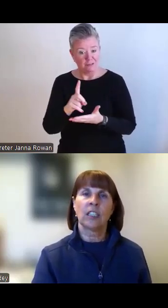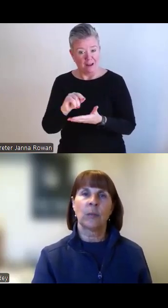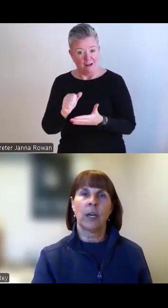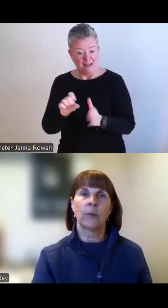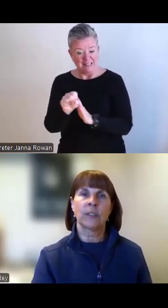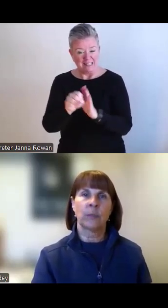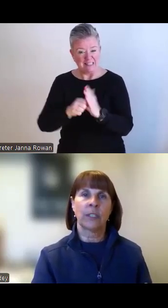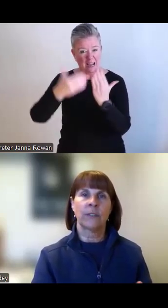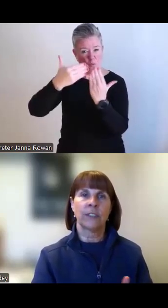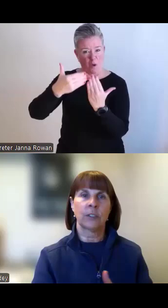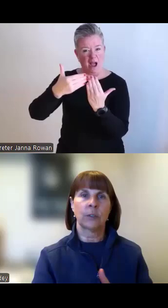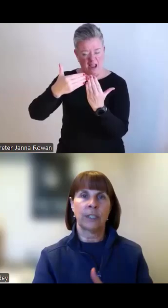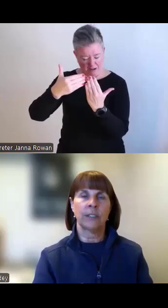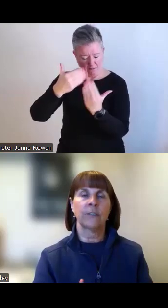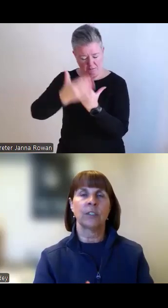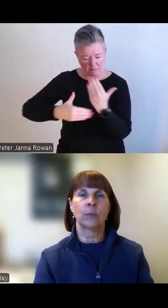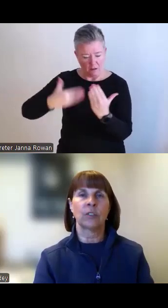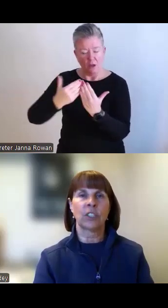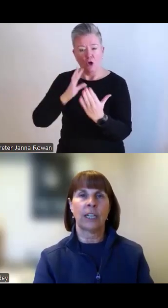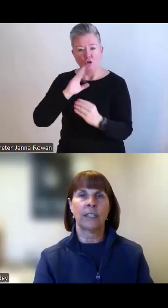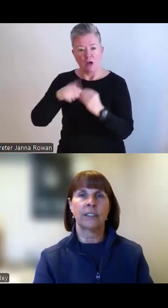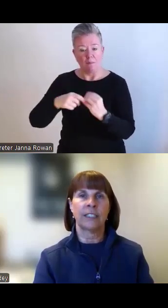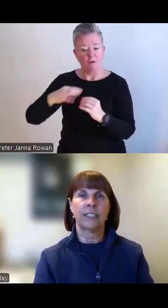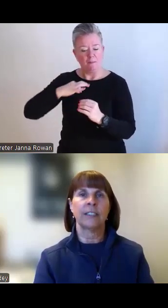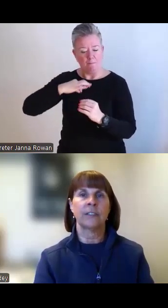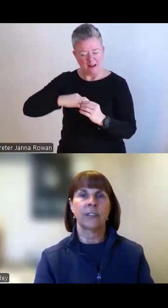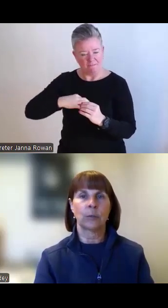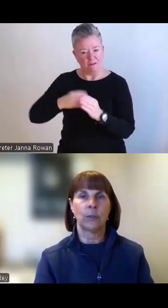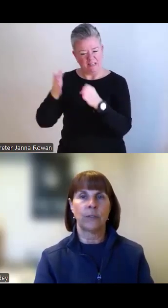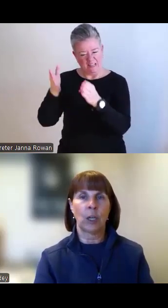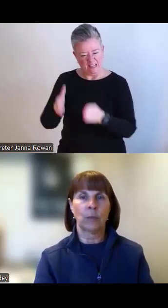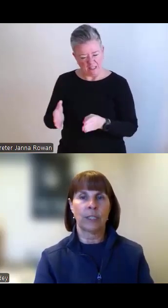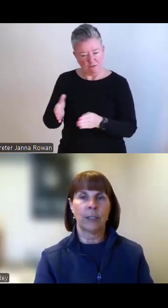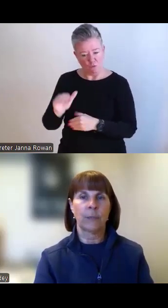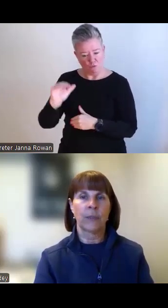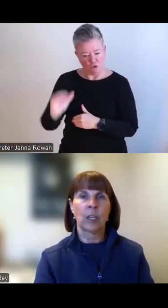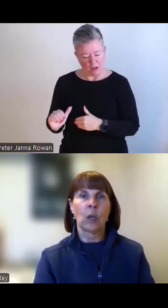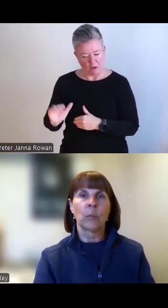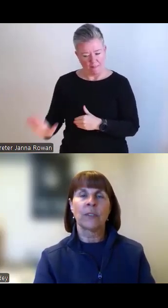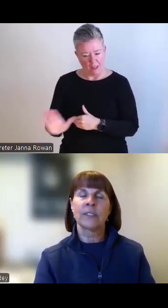just talked about were some benefits to an individual child and an individual family.